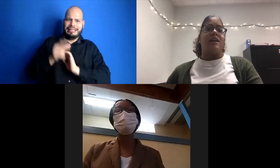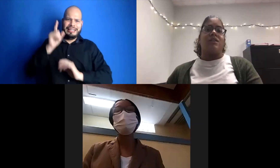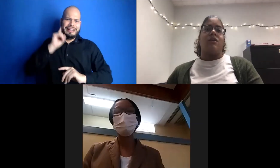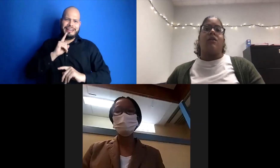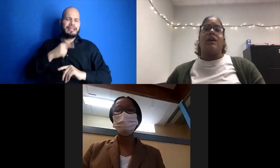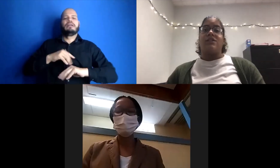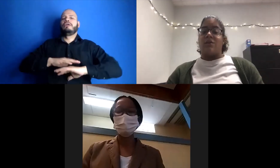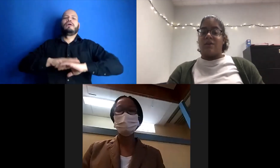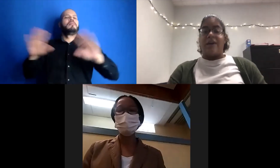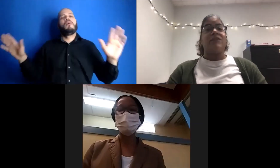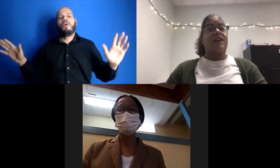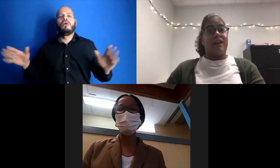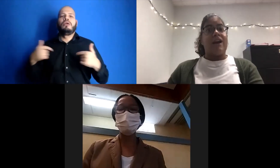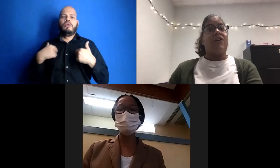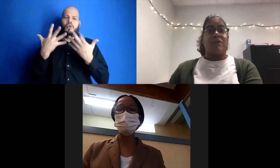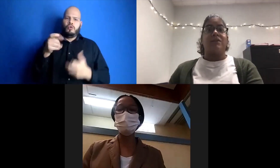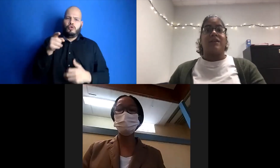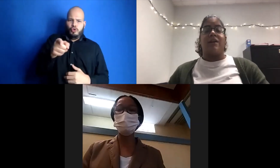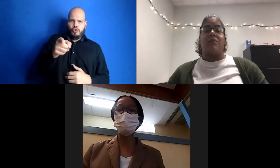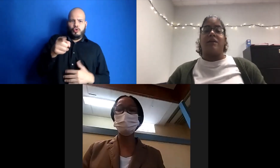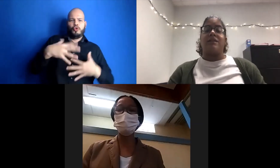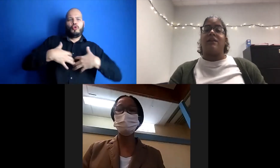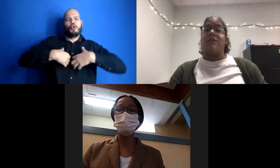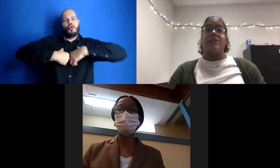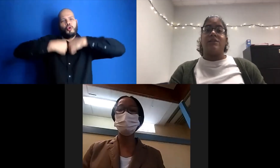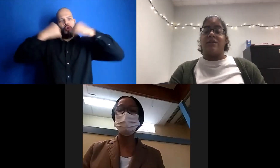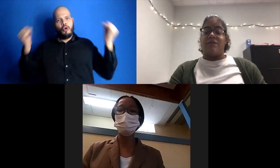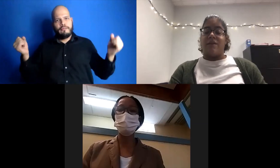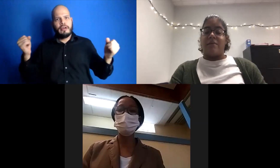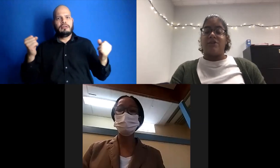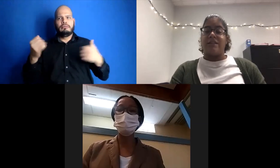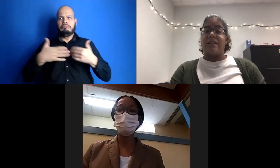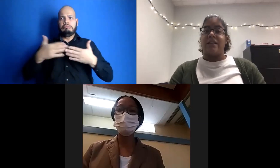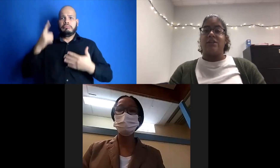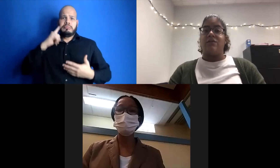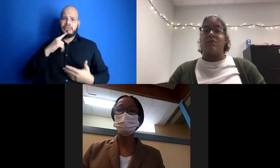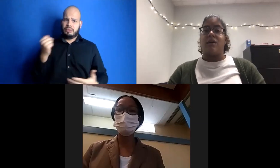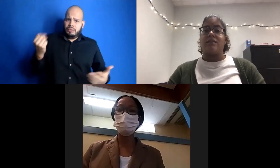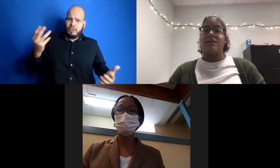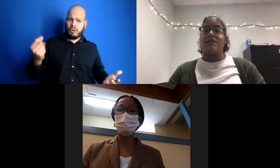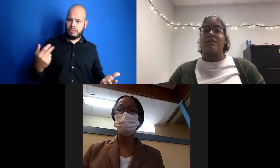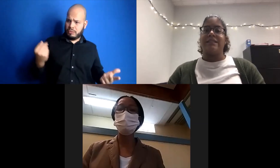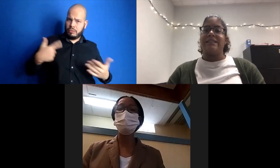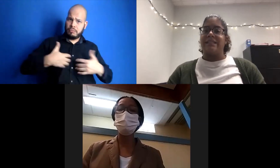so so after I get hired I'm good to go because if I if I'm just in the interview process I get